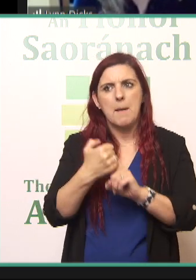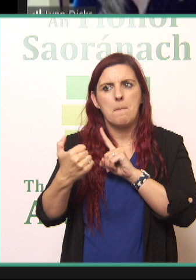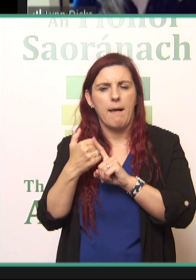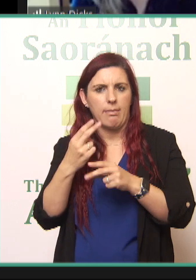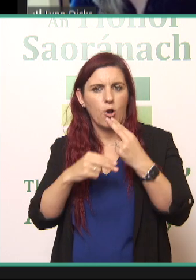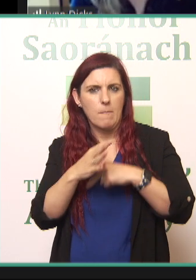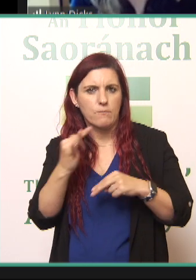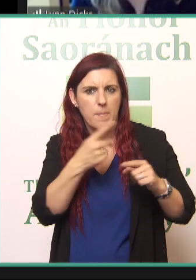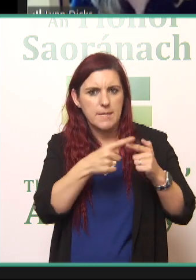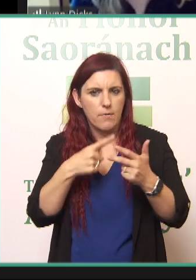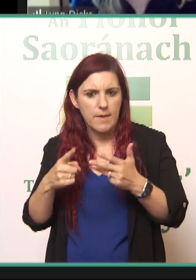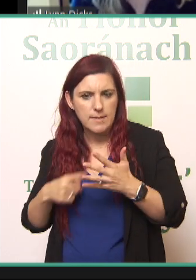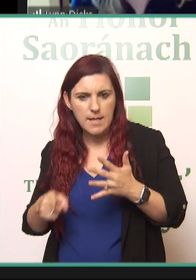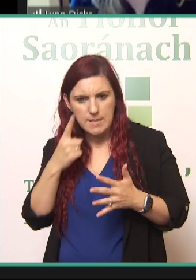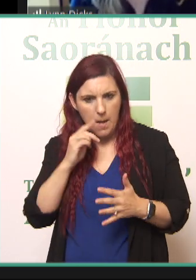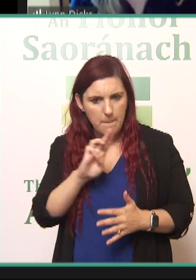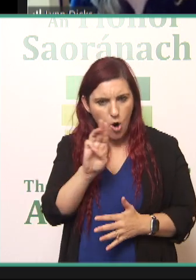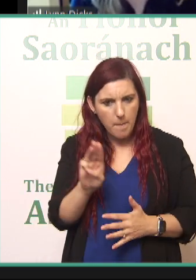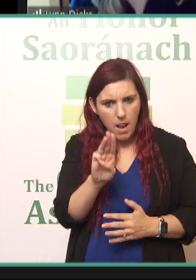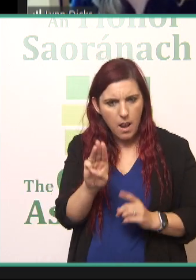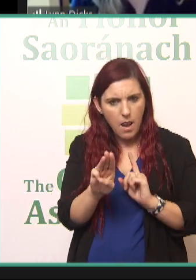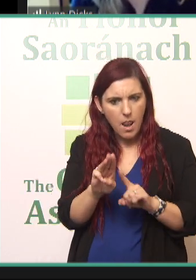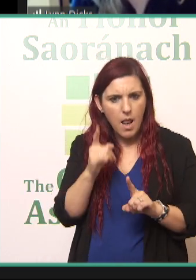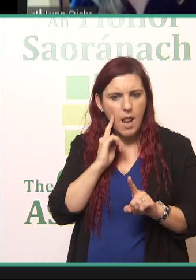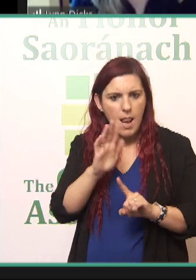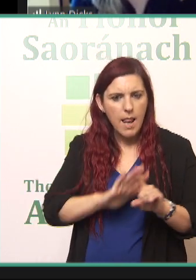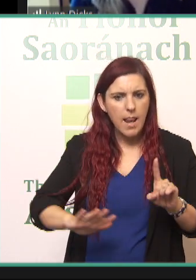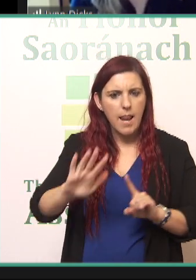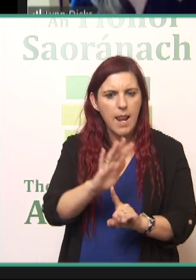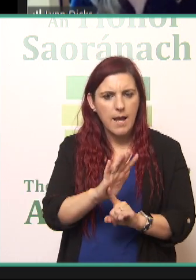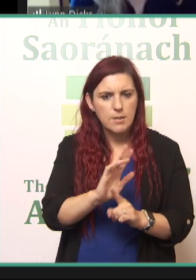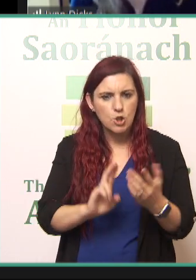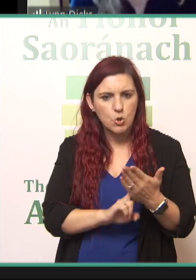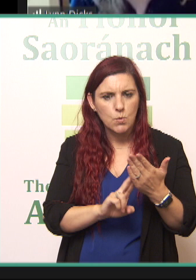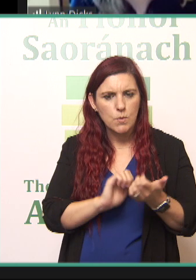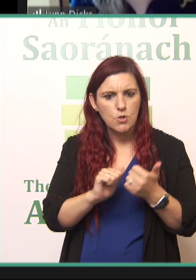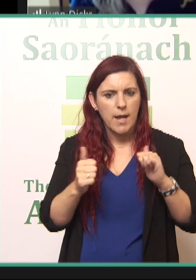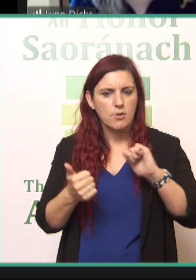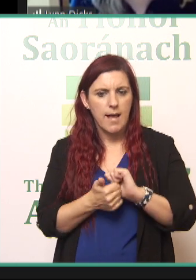drivers and the purple one which is land and sea use change is where agriculture sits and you